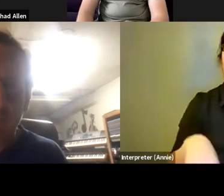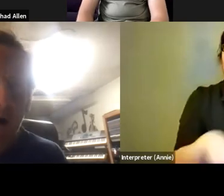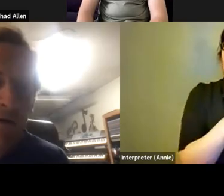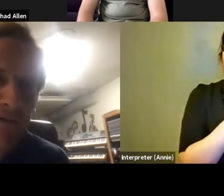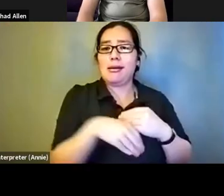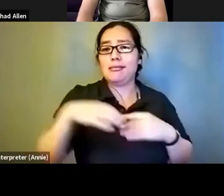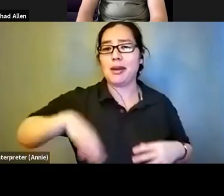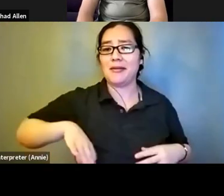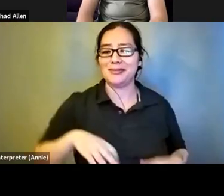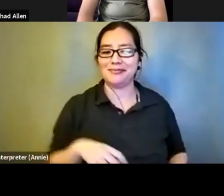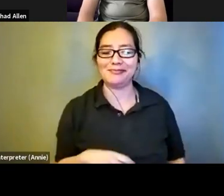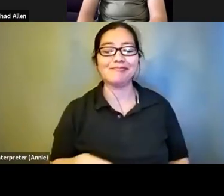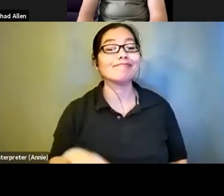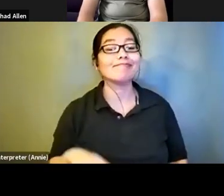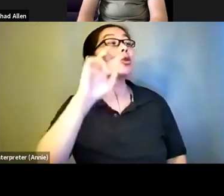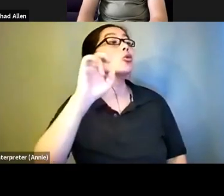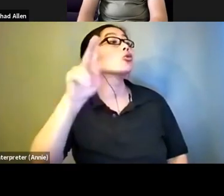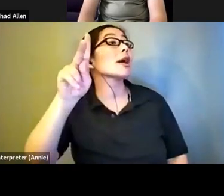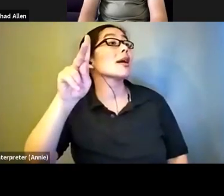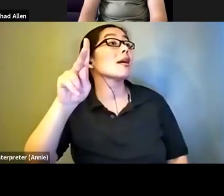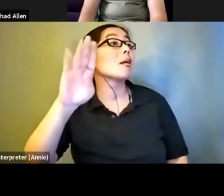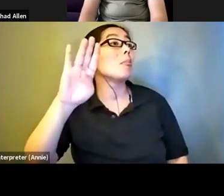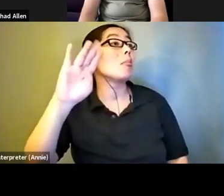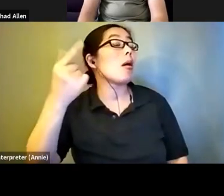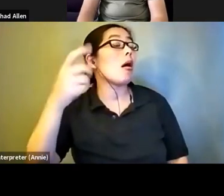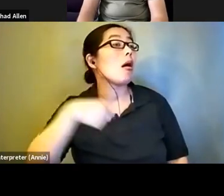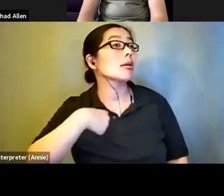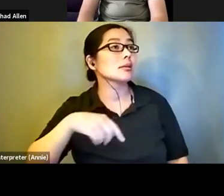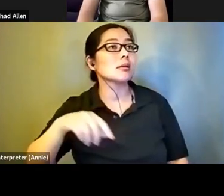Boggs. Audio eyes.com or